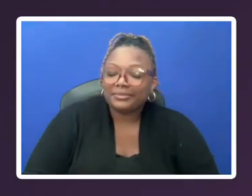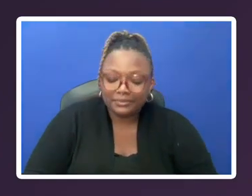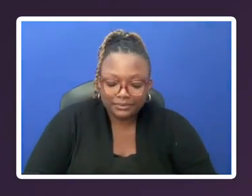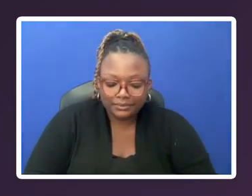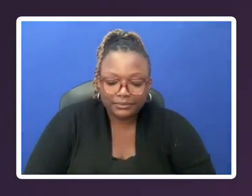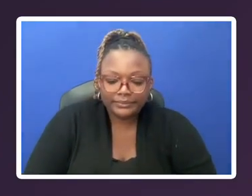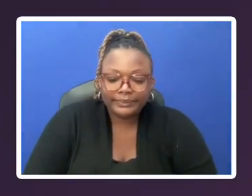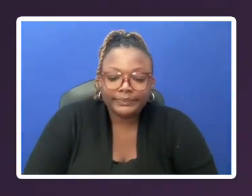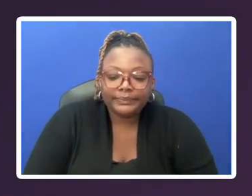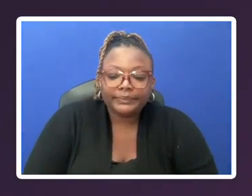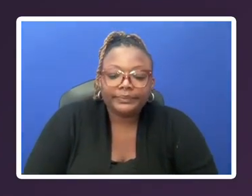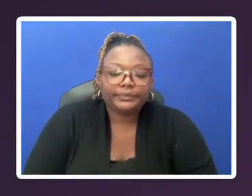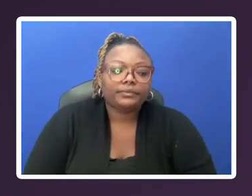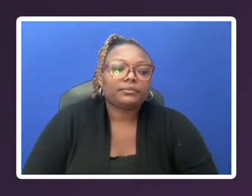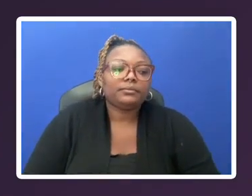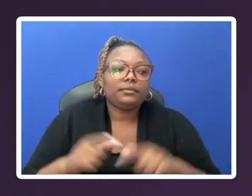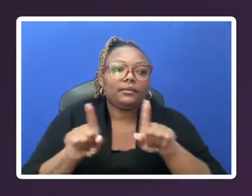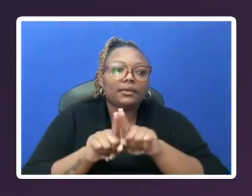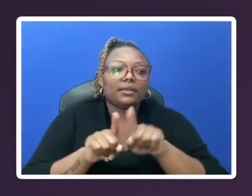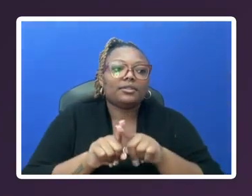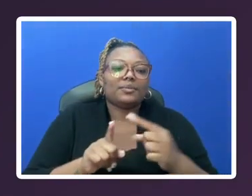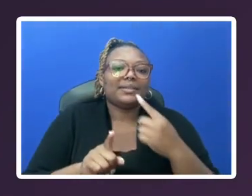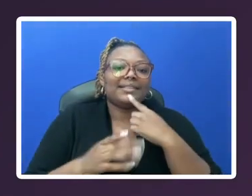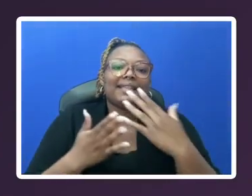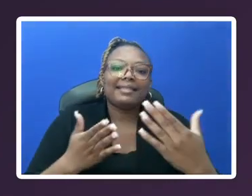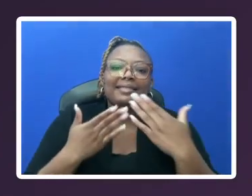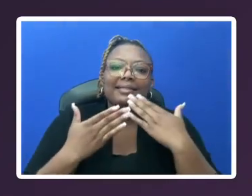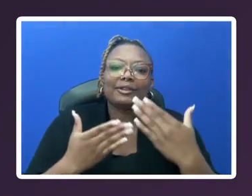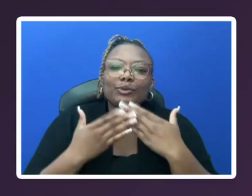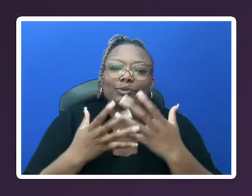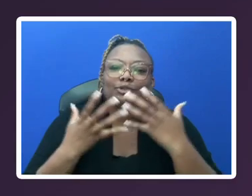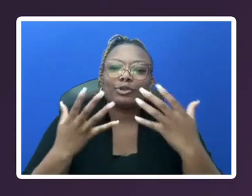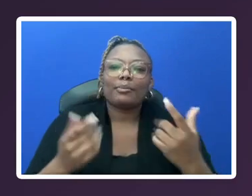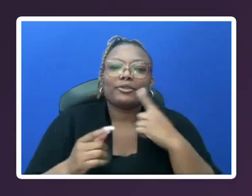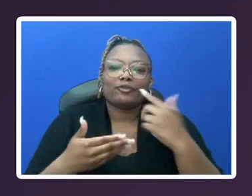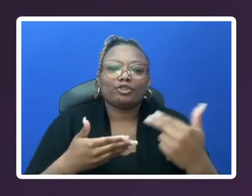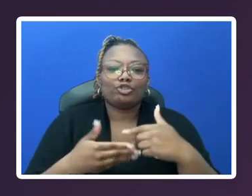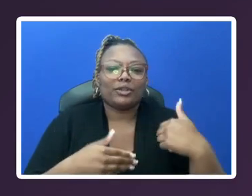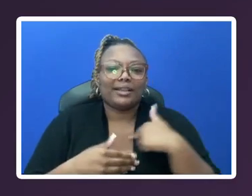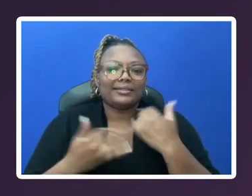Also with that, just wanted to say thank you so much for joining us today. We've had the best